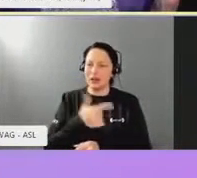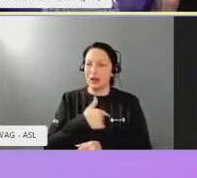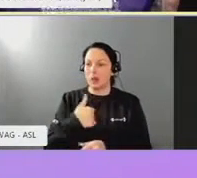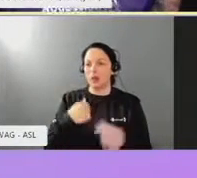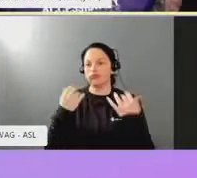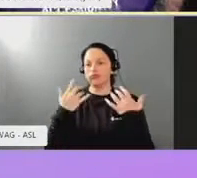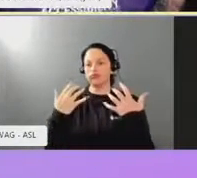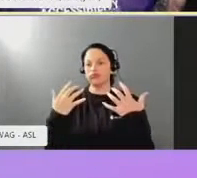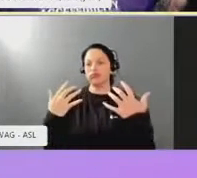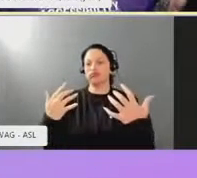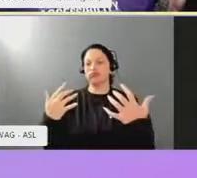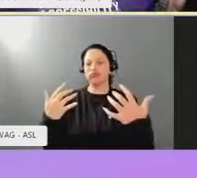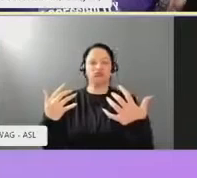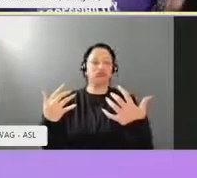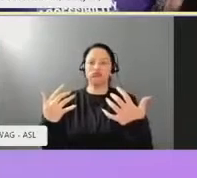which seems easy enough if you